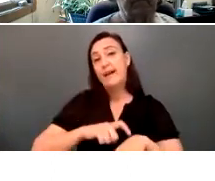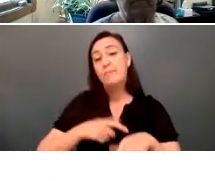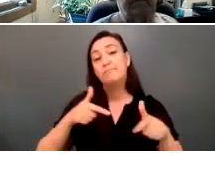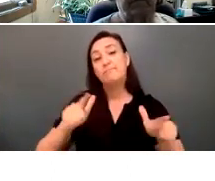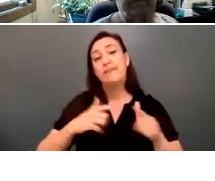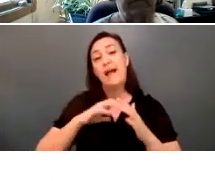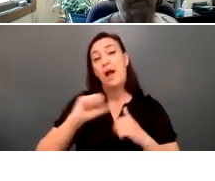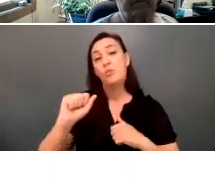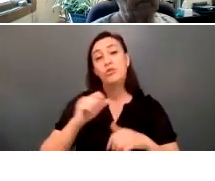hopping between meetings now so.